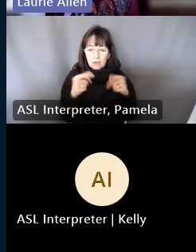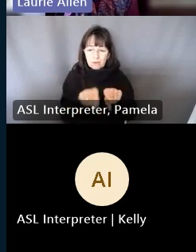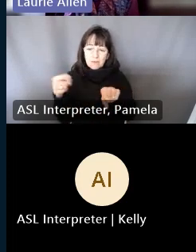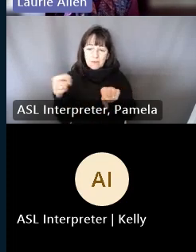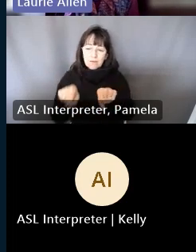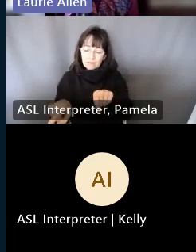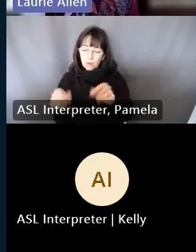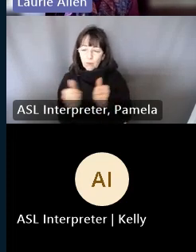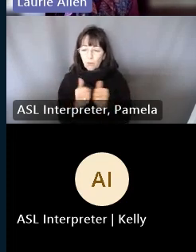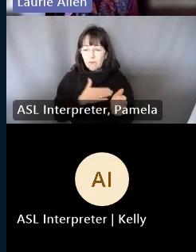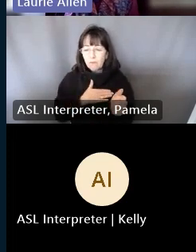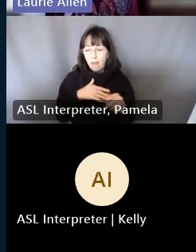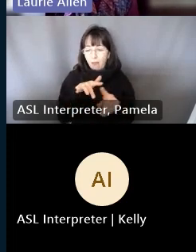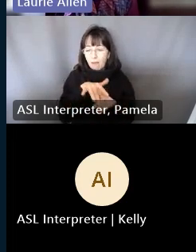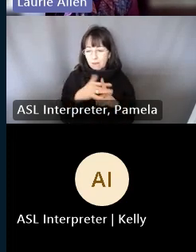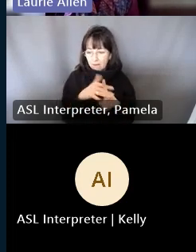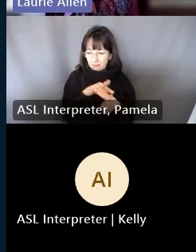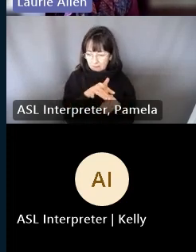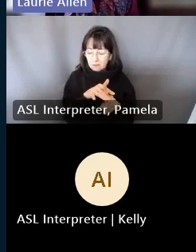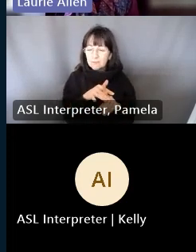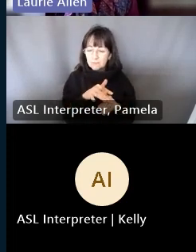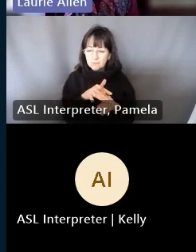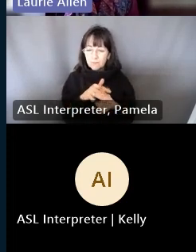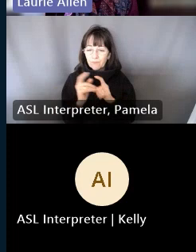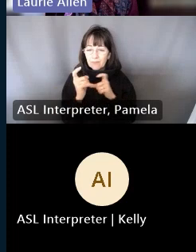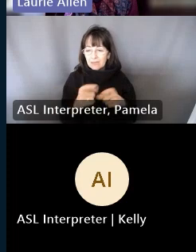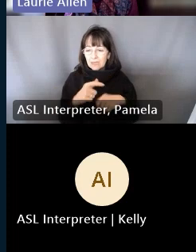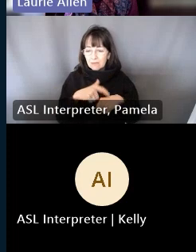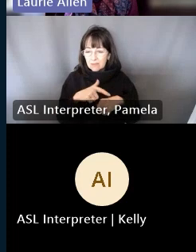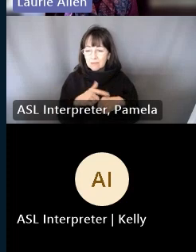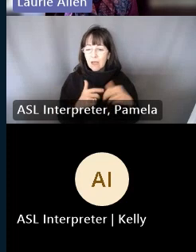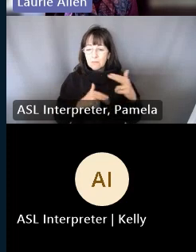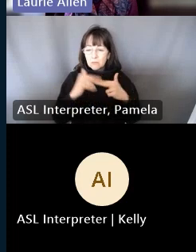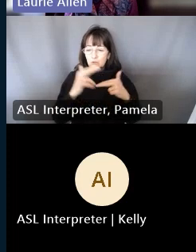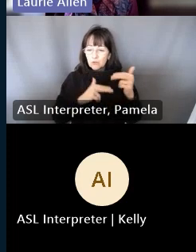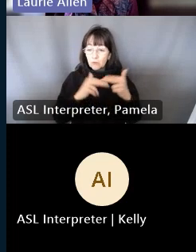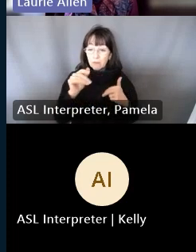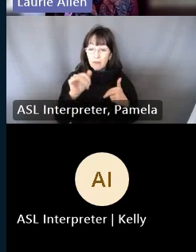It gives us all time to focus on building robust content rather than making pretty slides.